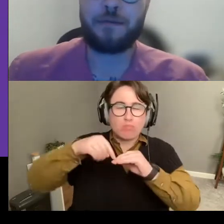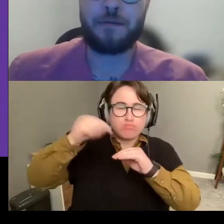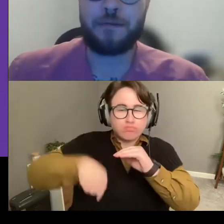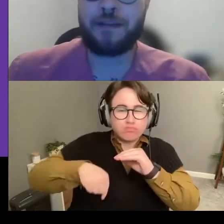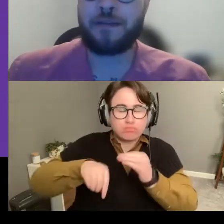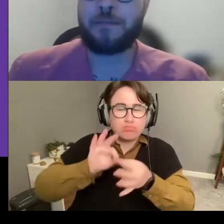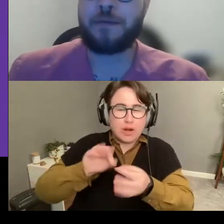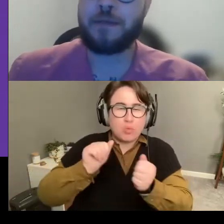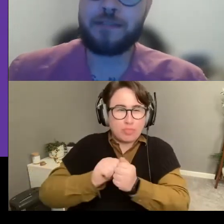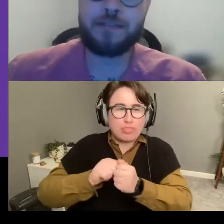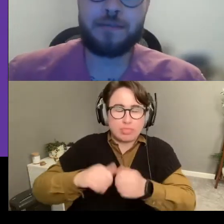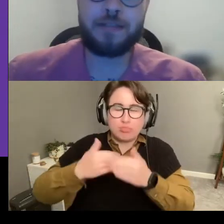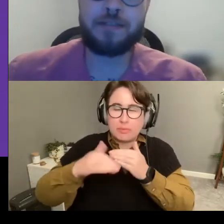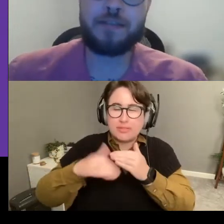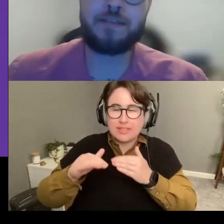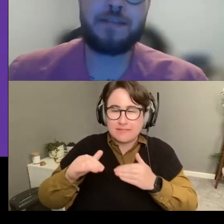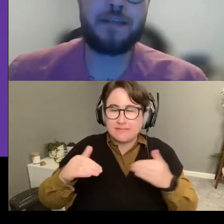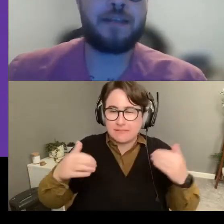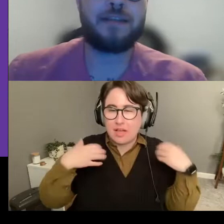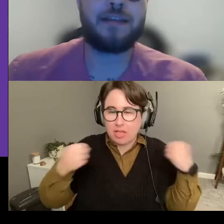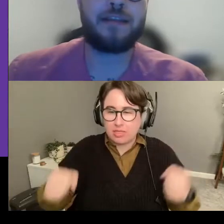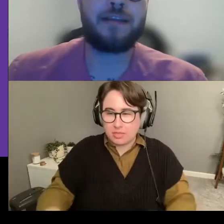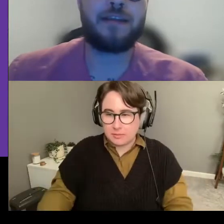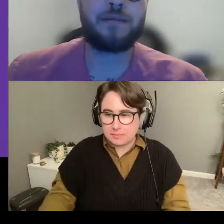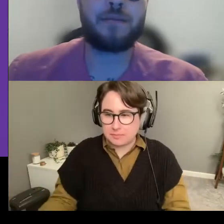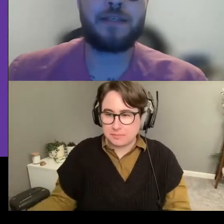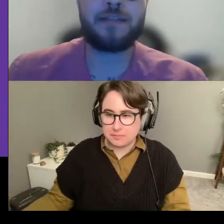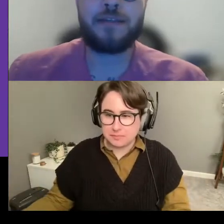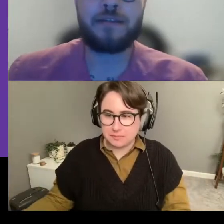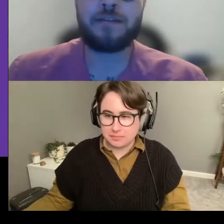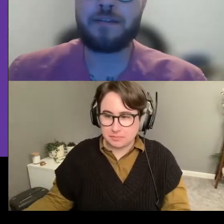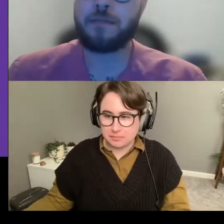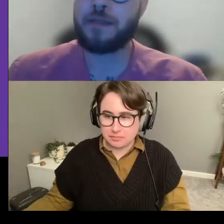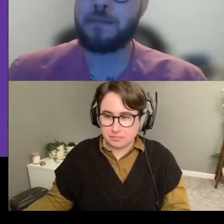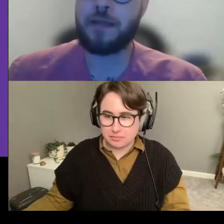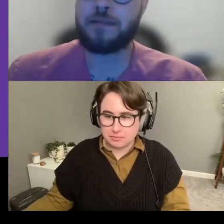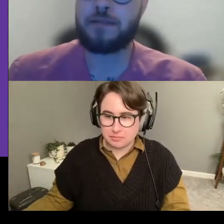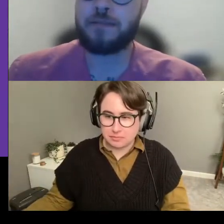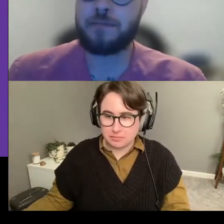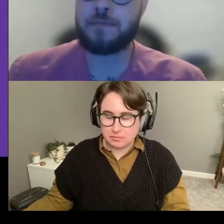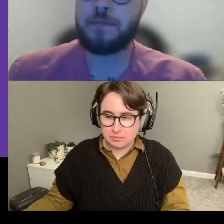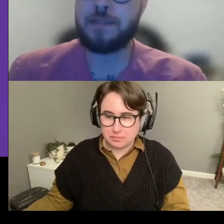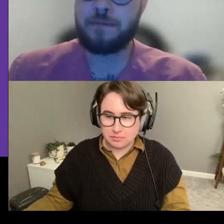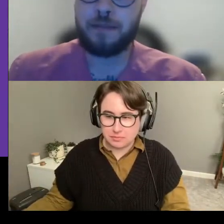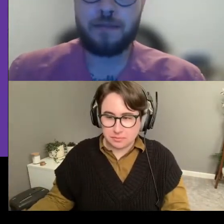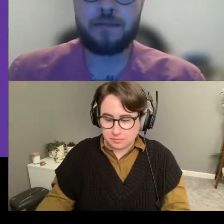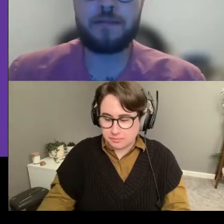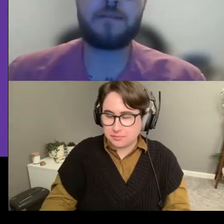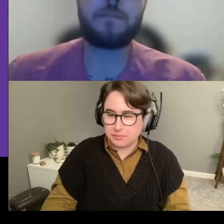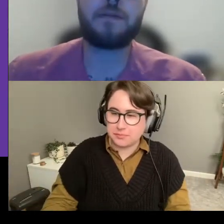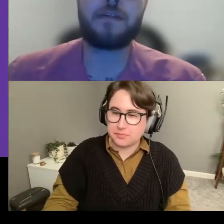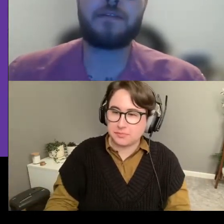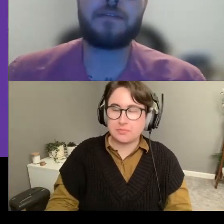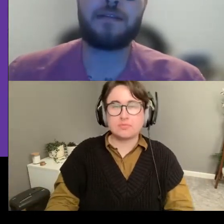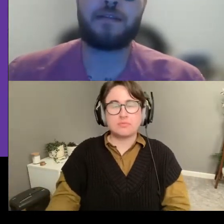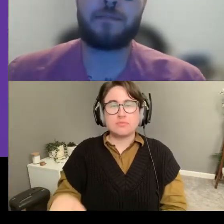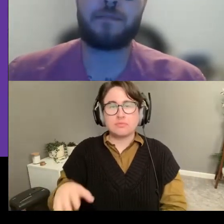So we wanted to make sure tonight that we did talk a little bit about some specific healthcare components.